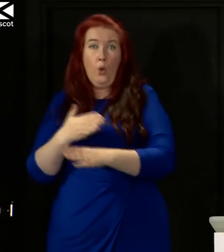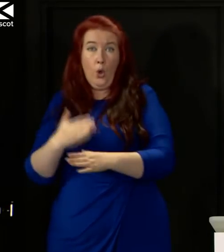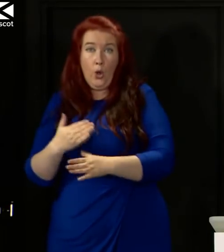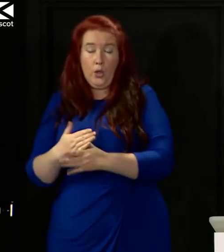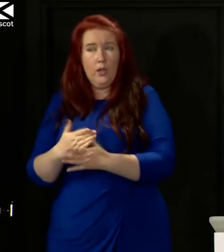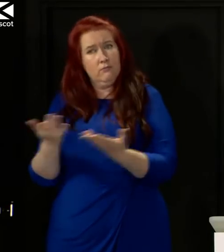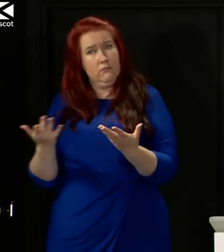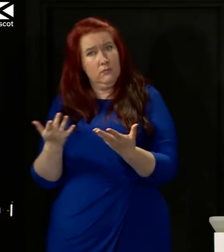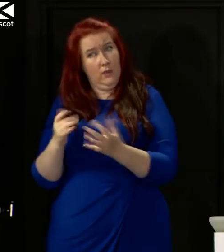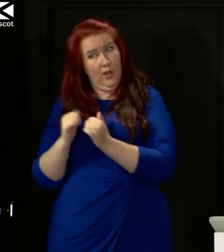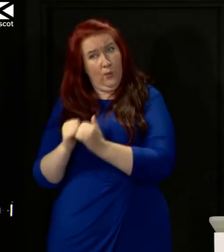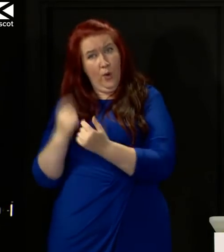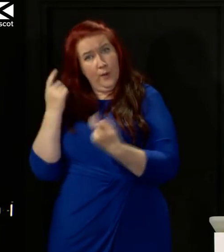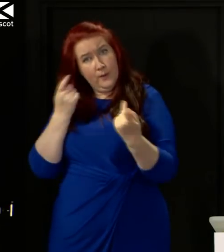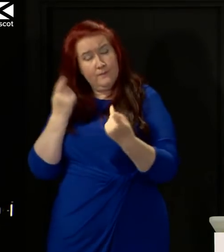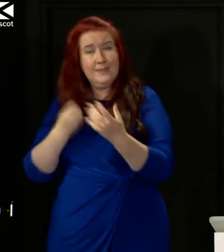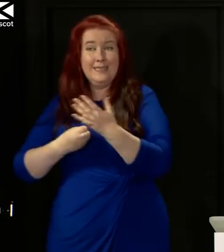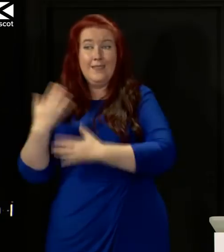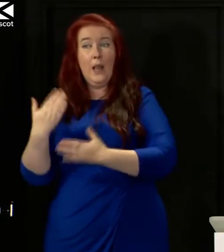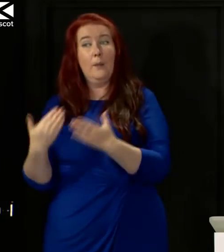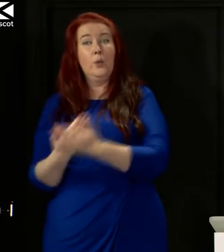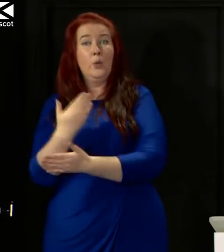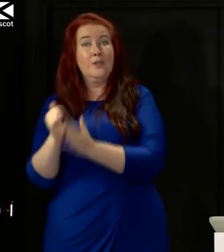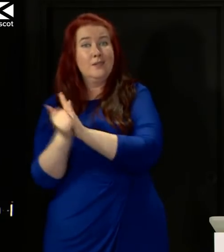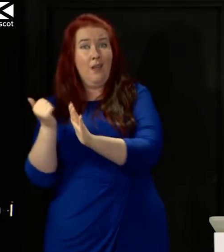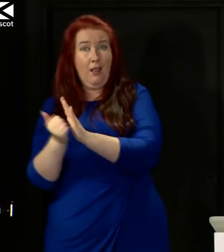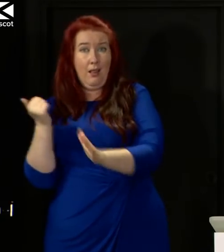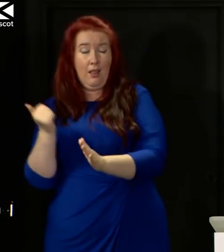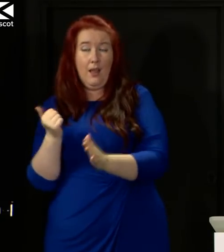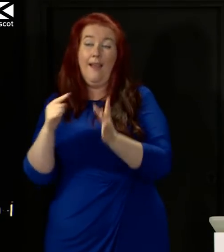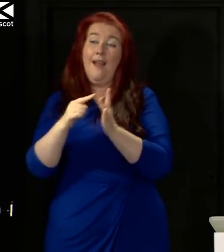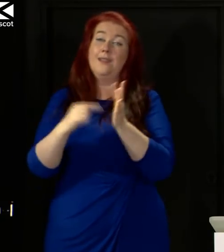new skills at this time. So these learning accounts will offer a further way of supporting